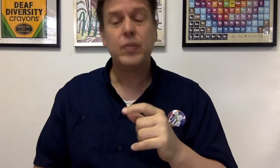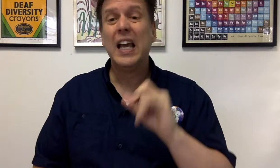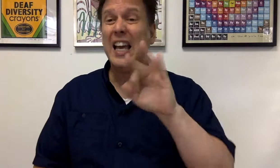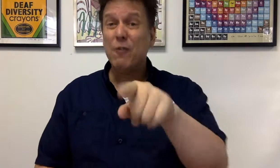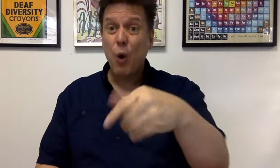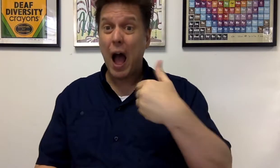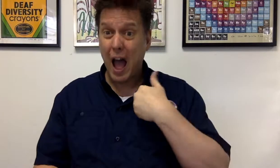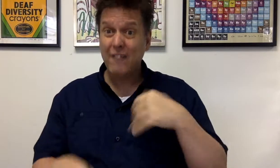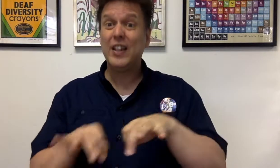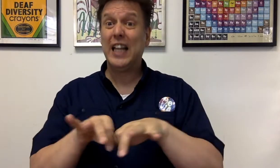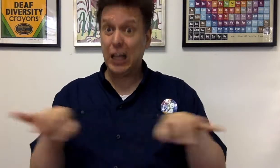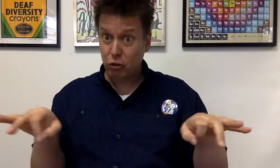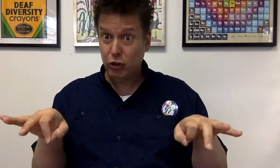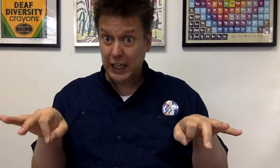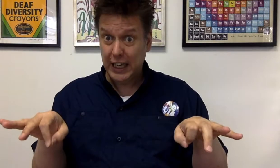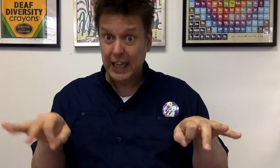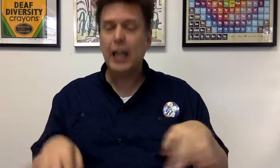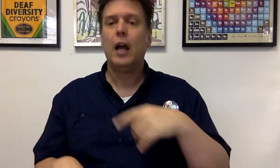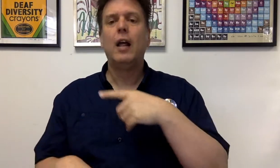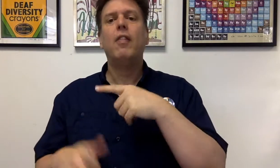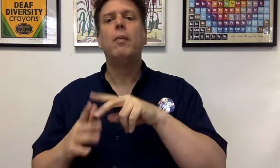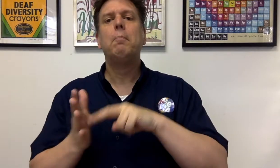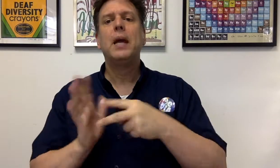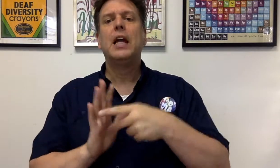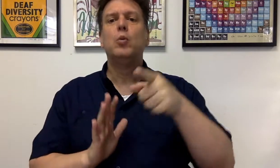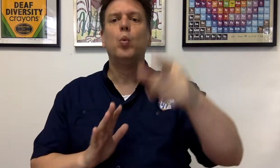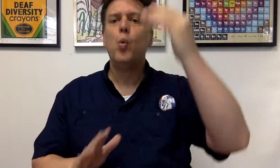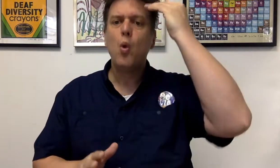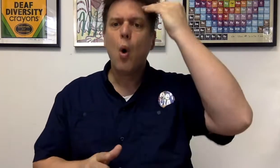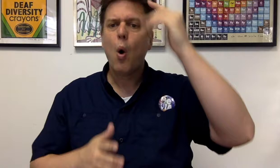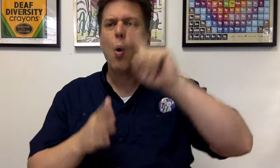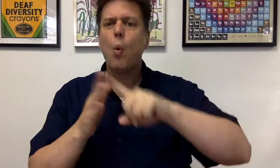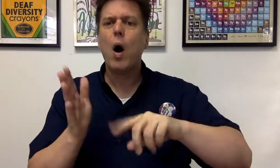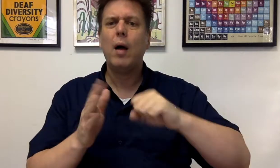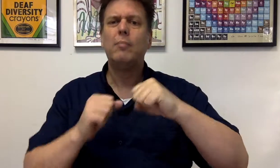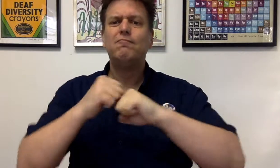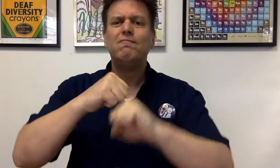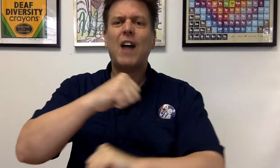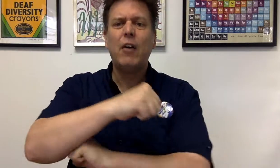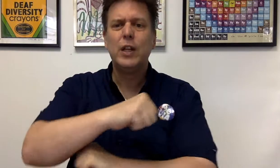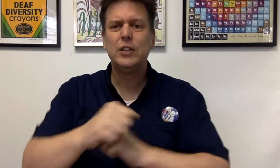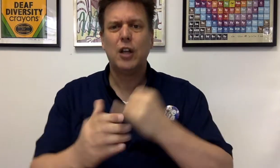Determine if this is art. If you have a degree in art you'll know what the